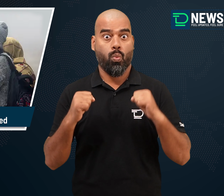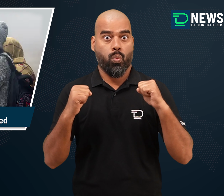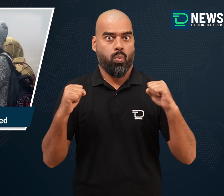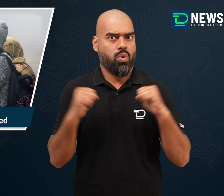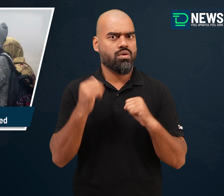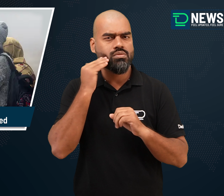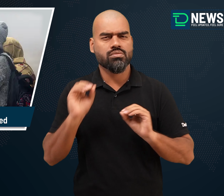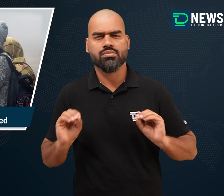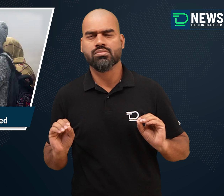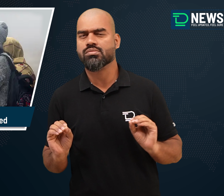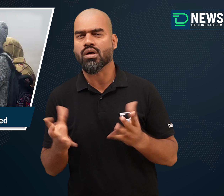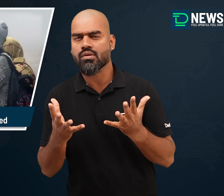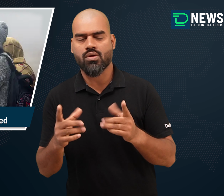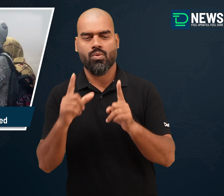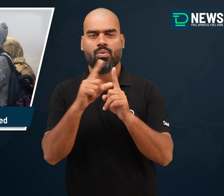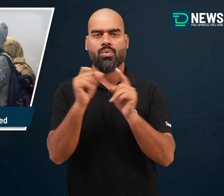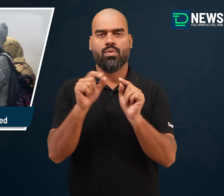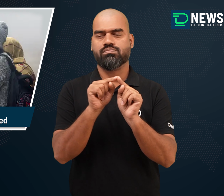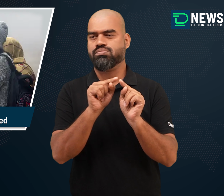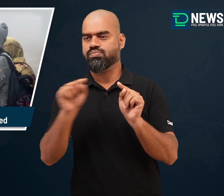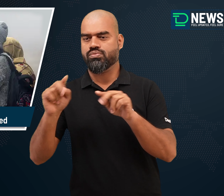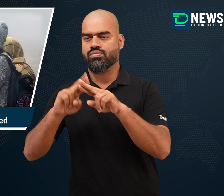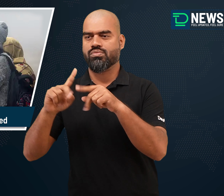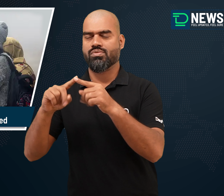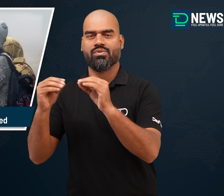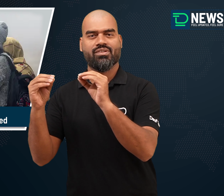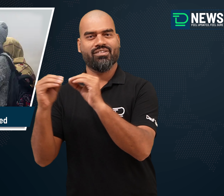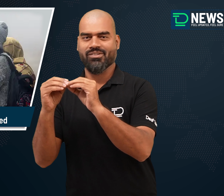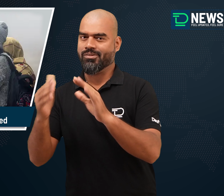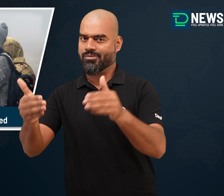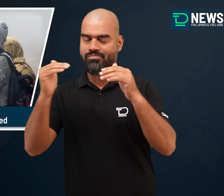Accordingly, winter occurs from December to February,